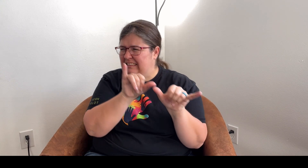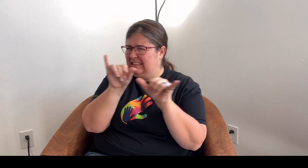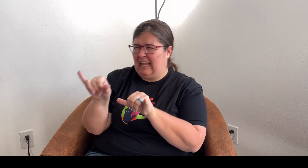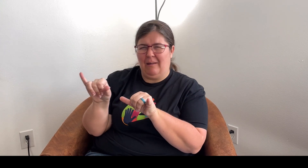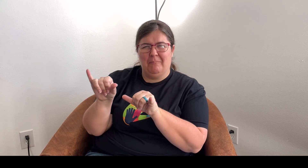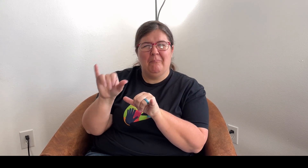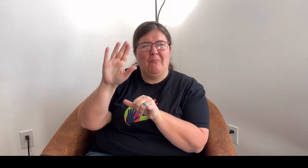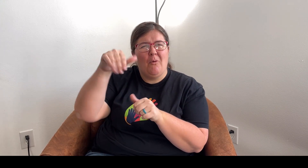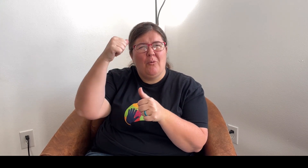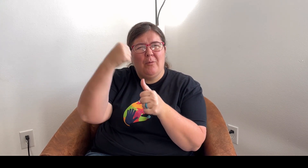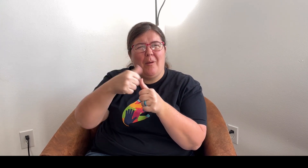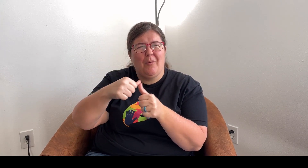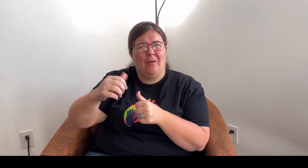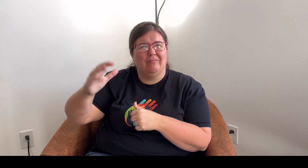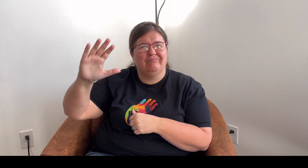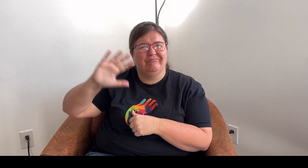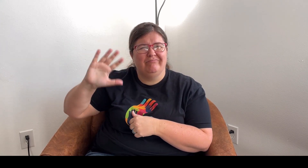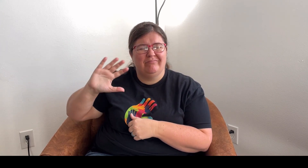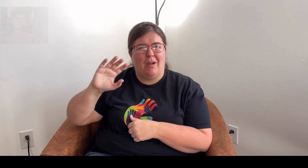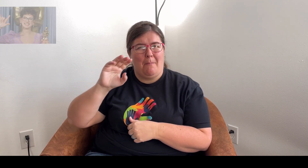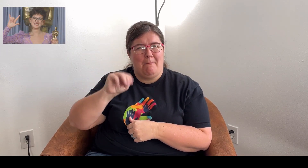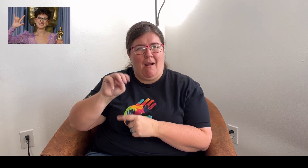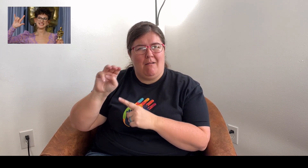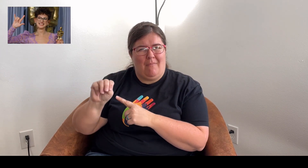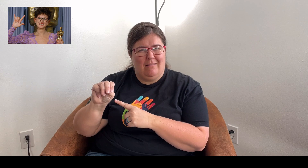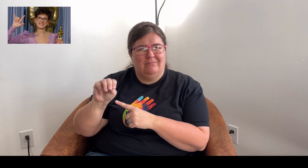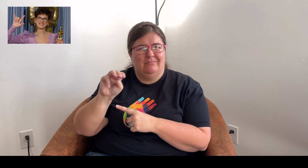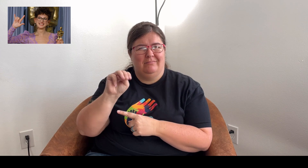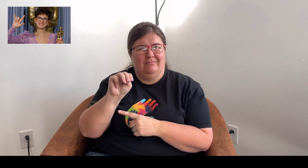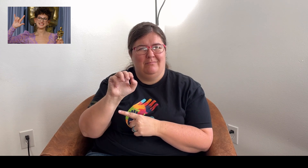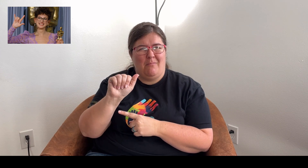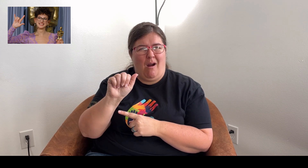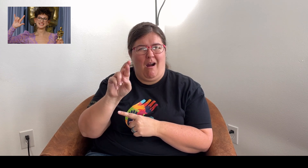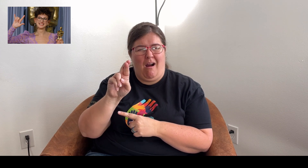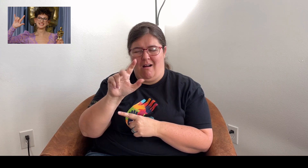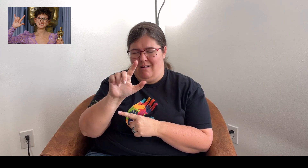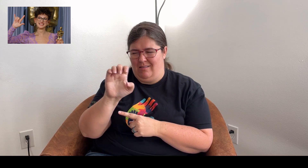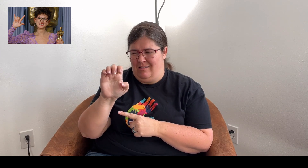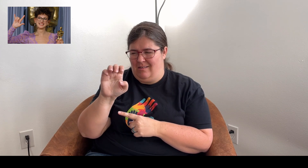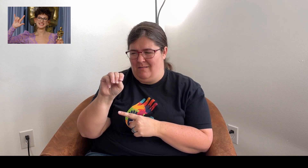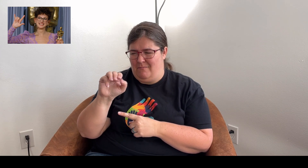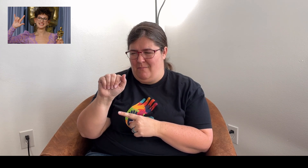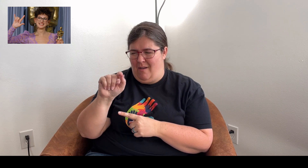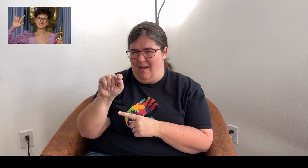I see it and think, this is just like what happened back in the day with Marlee Matlin.